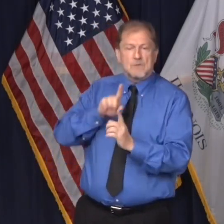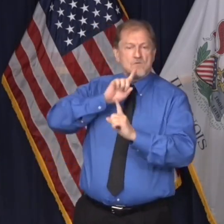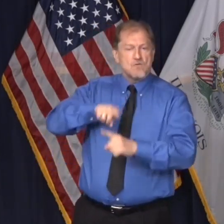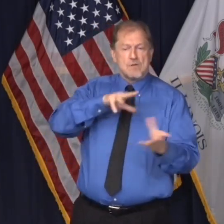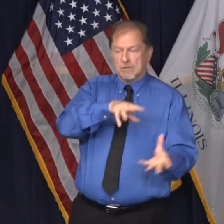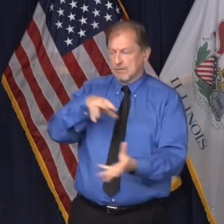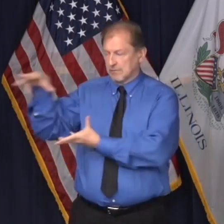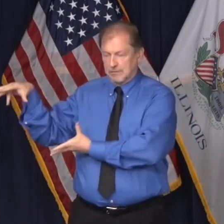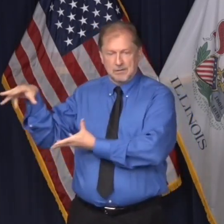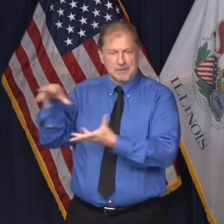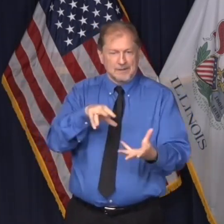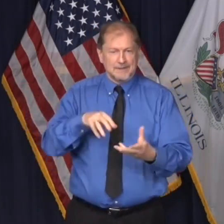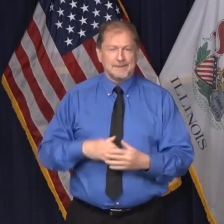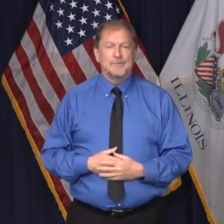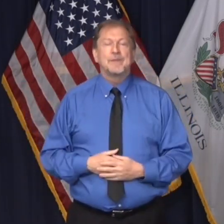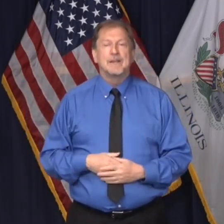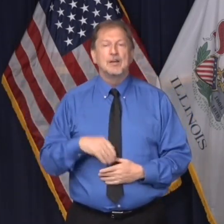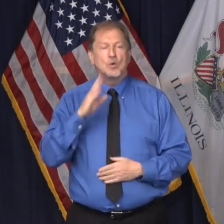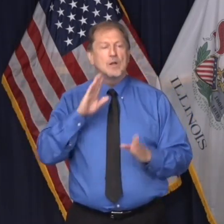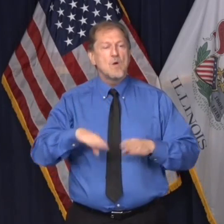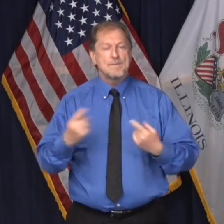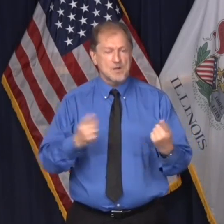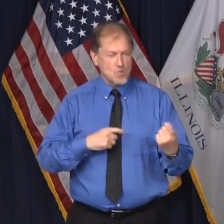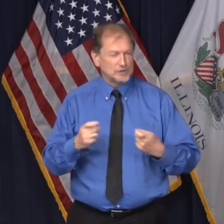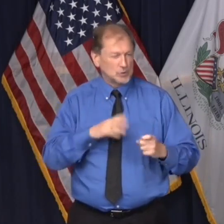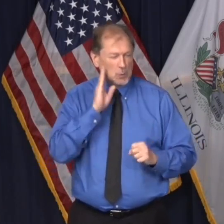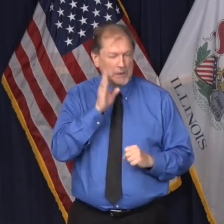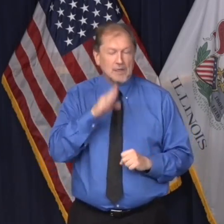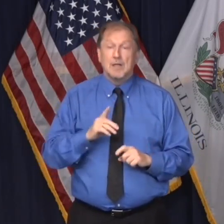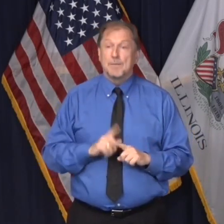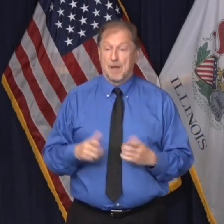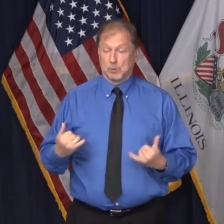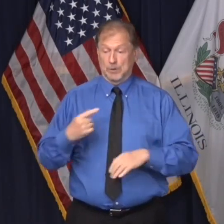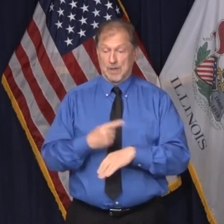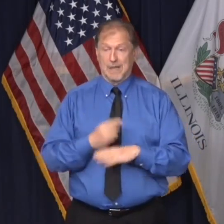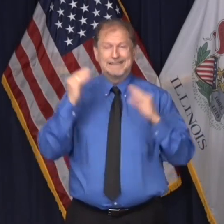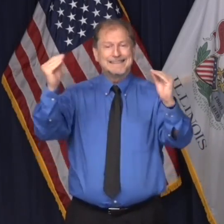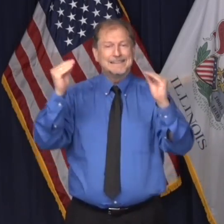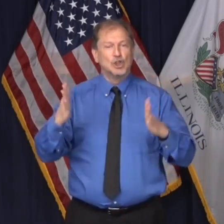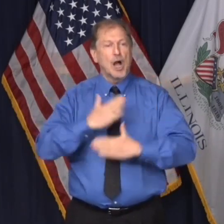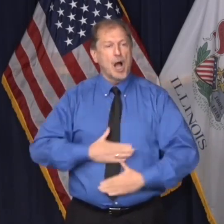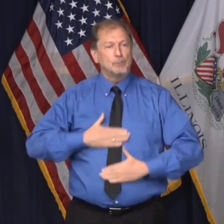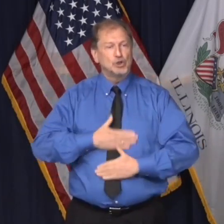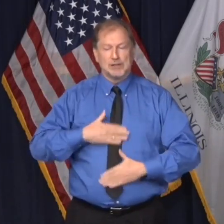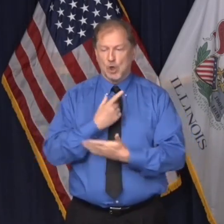AGAIN THAT'S BATTELLE.ORG/DECON. BEFORE WE MOVE TO PRESS